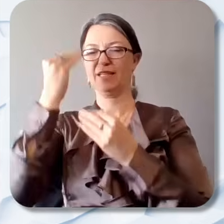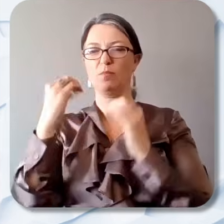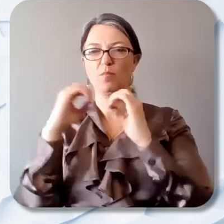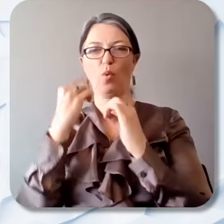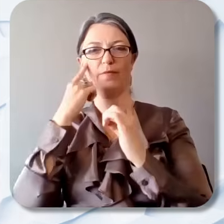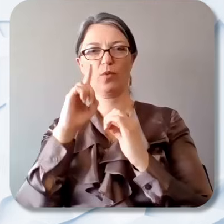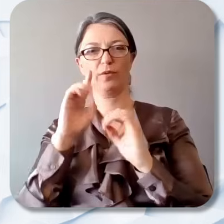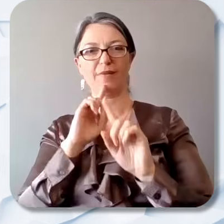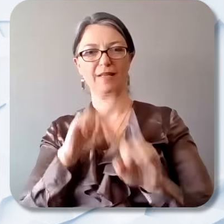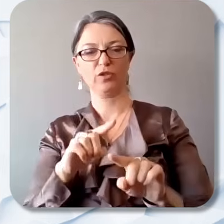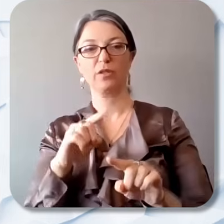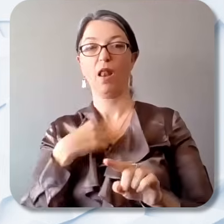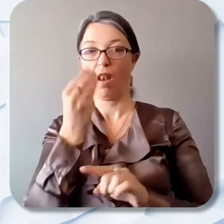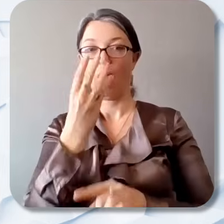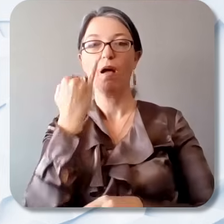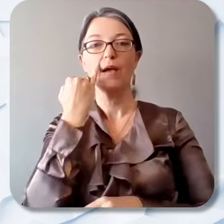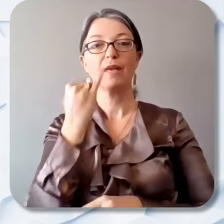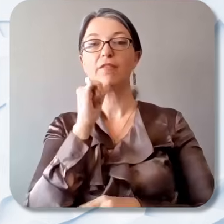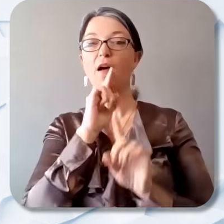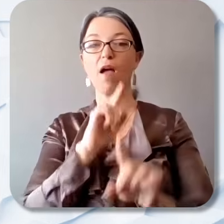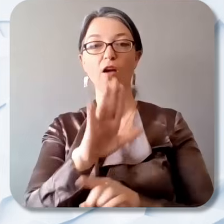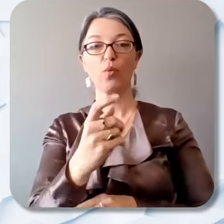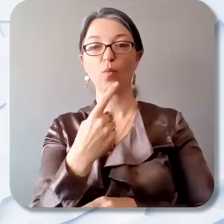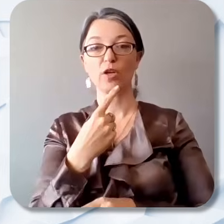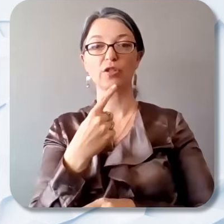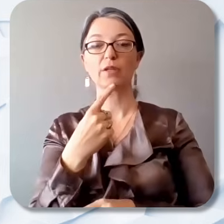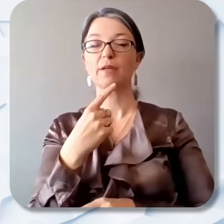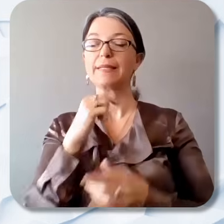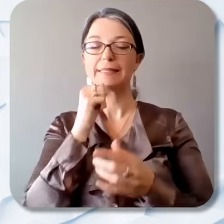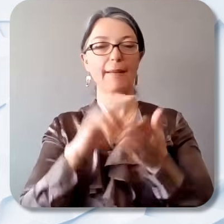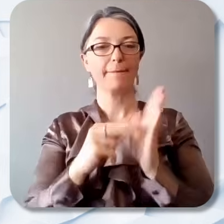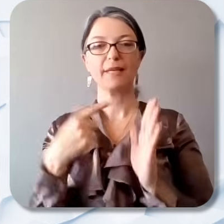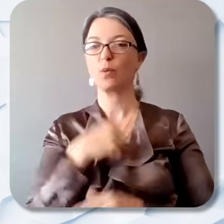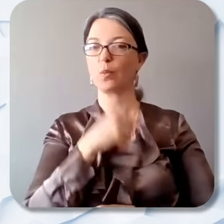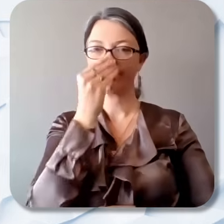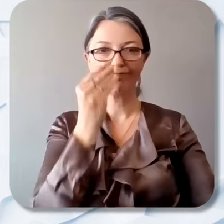So I just want to let you know if we're not getting you to your question, it's not because we don't care, we don't, we're ignoring it.